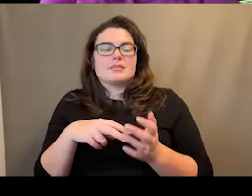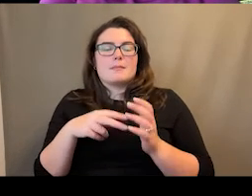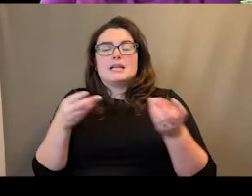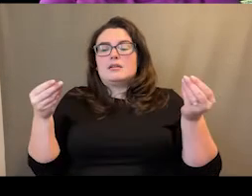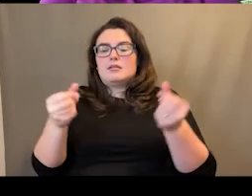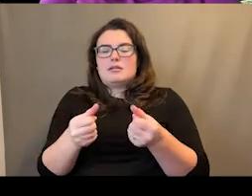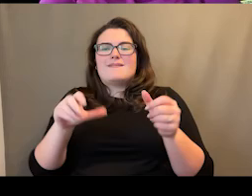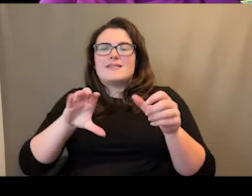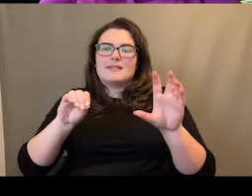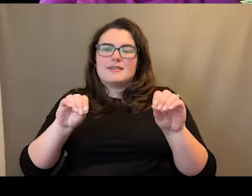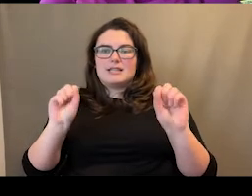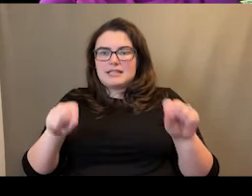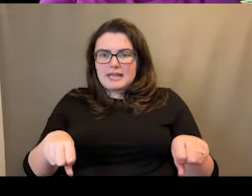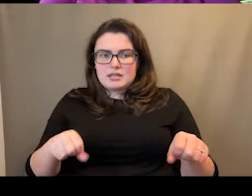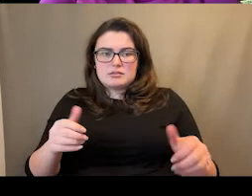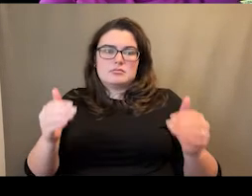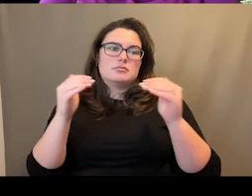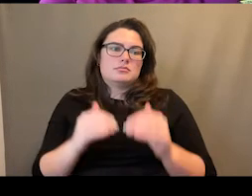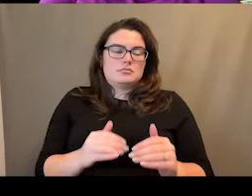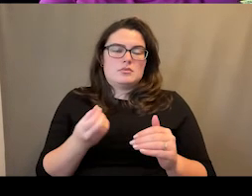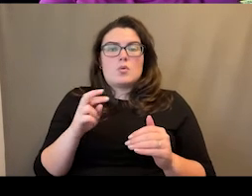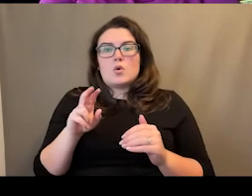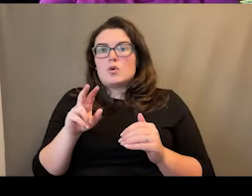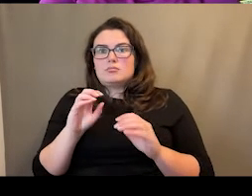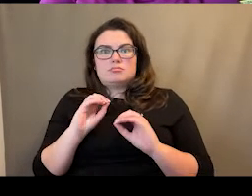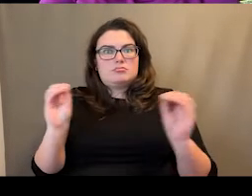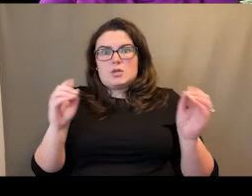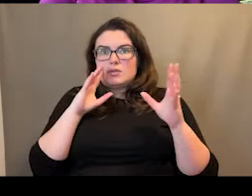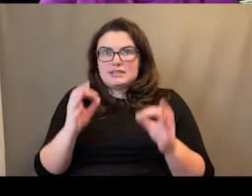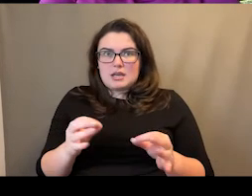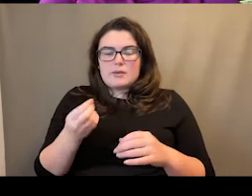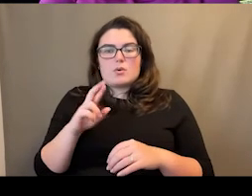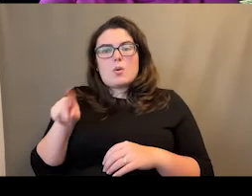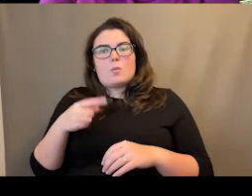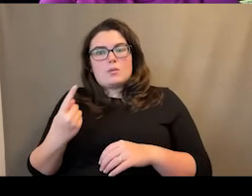Neither program can decide to fund or only one program can decide to fund.